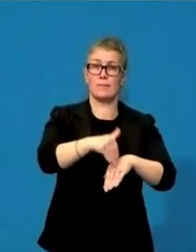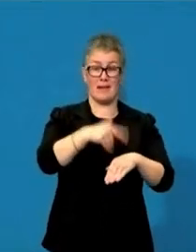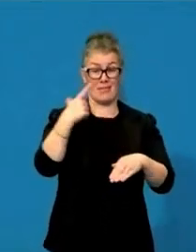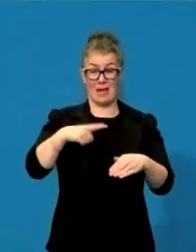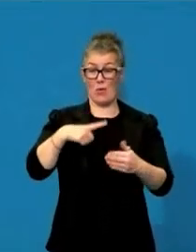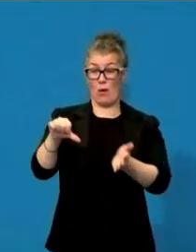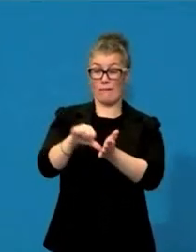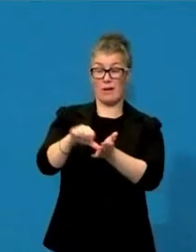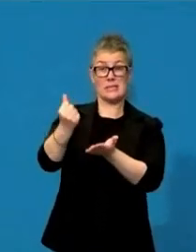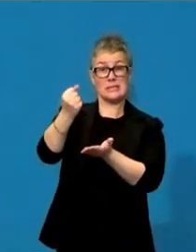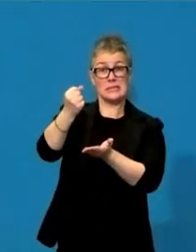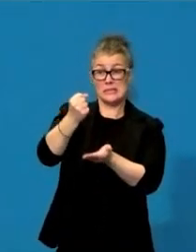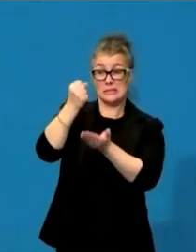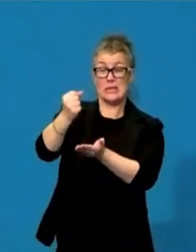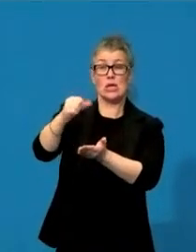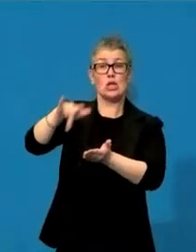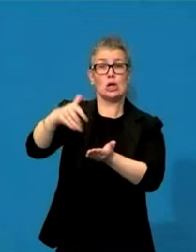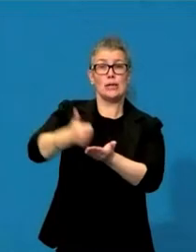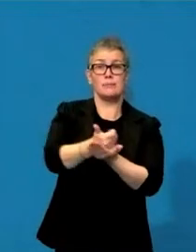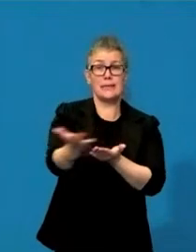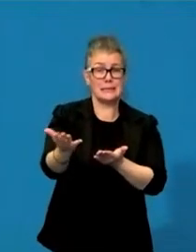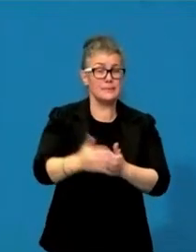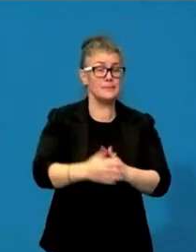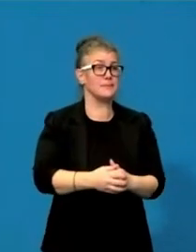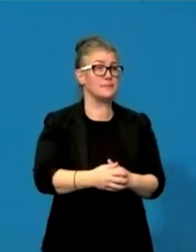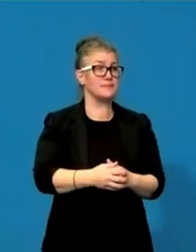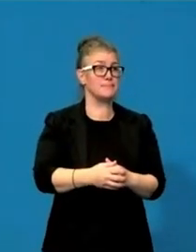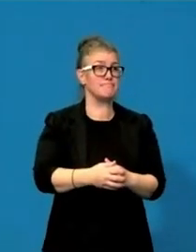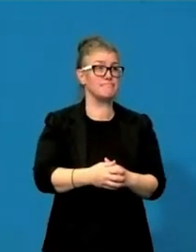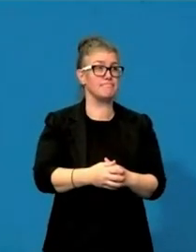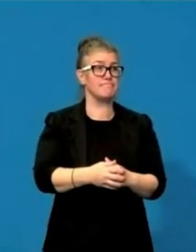Is that correct? MS HAND: I guess what Geoffrey was trying to allude to the fact is